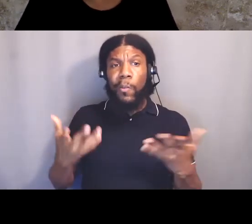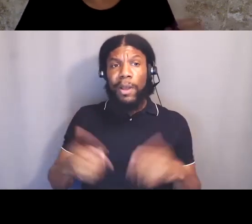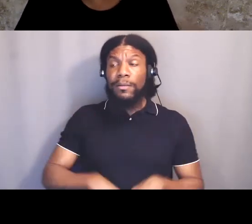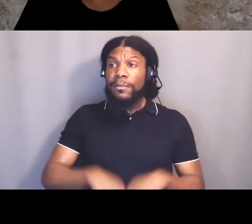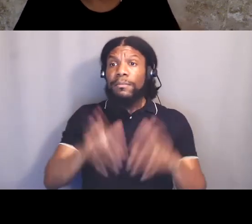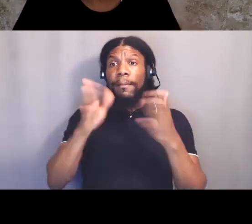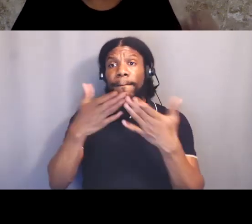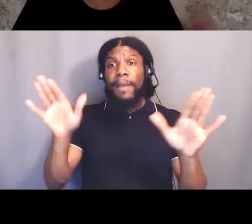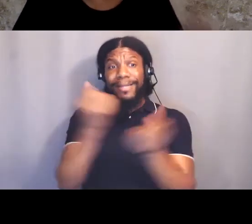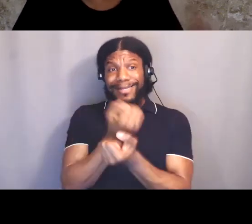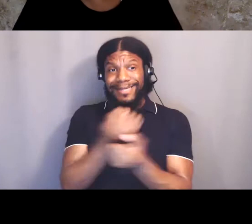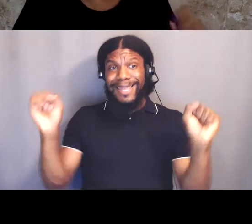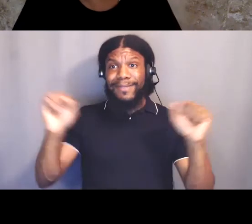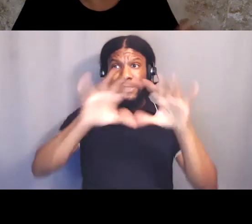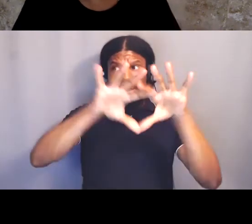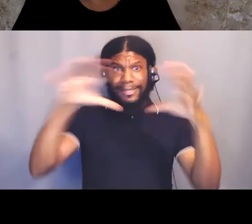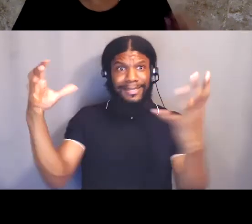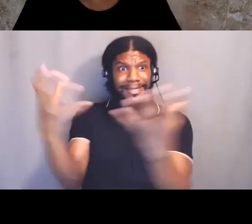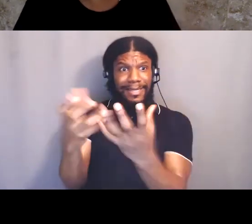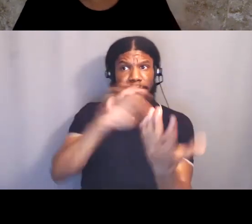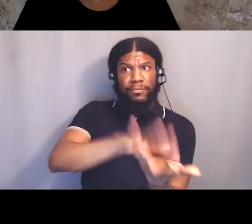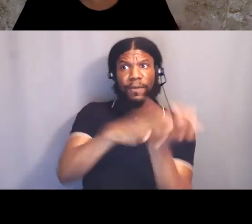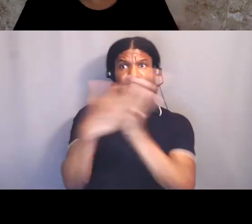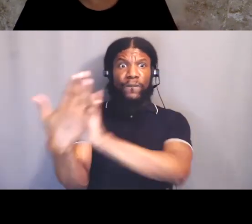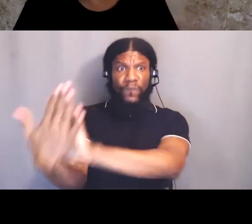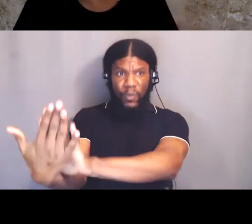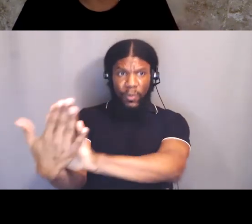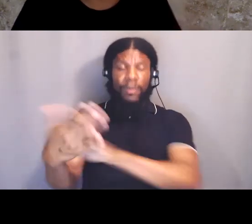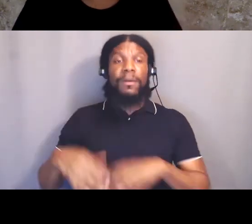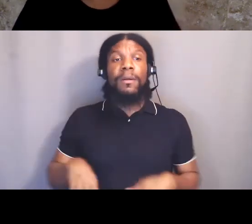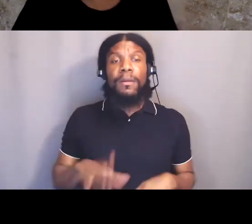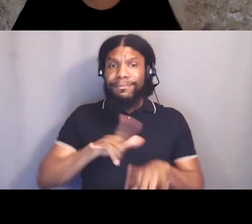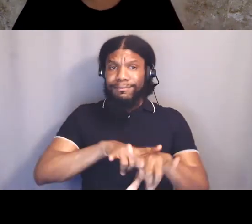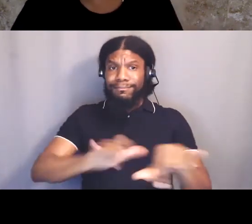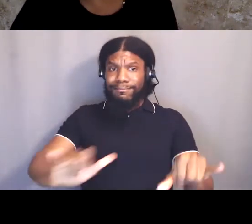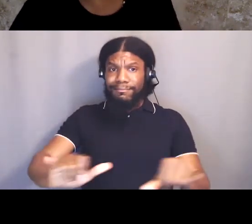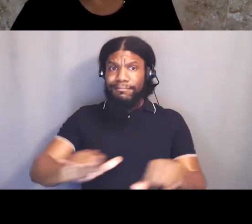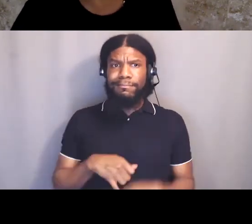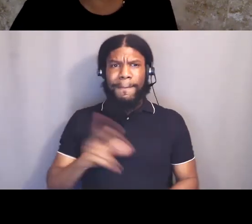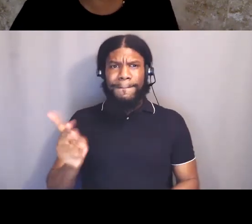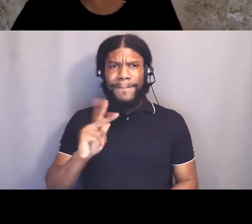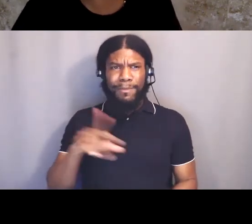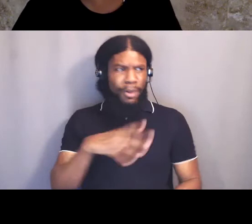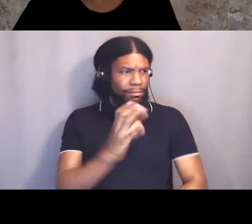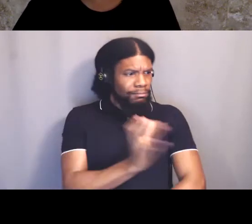And it's also about remembering the power of the people that allowed us to even know the name of George Floyd.